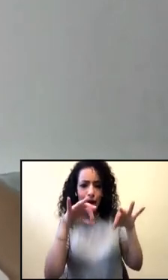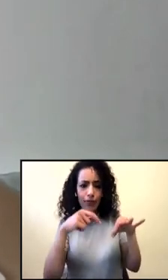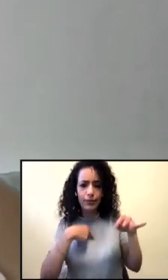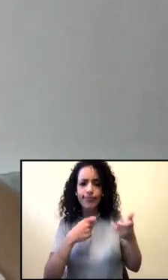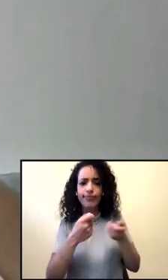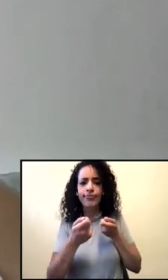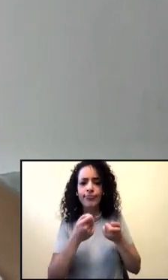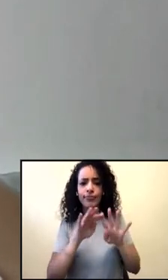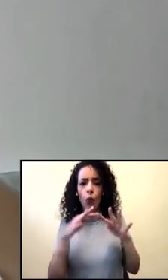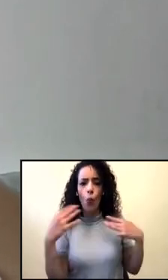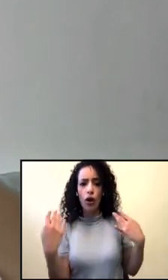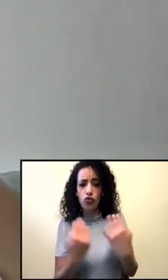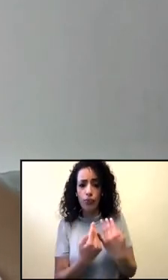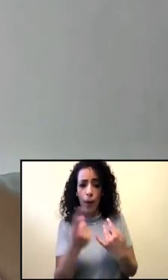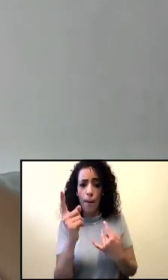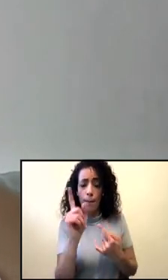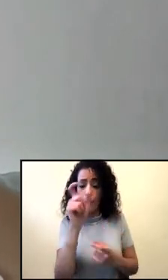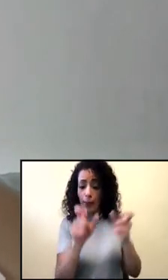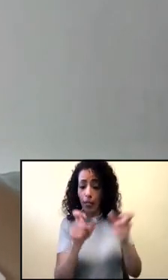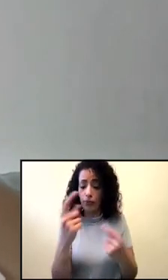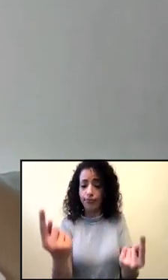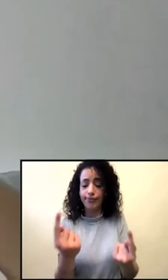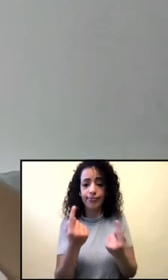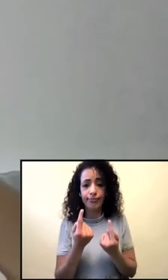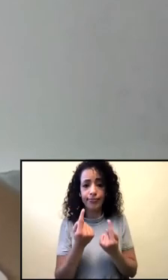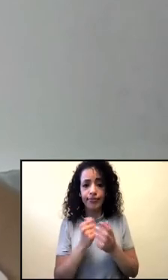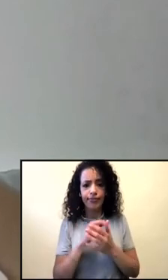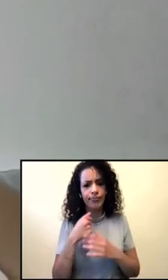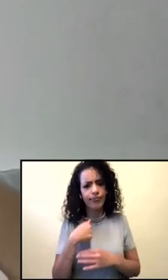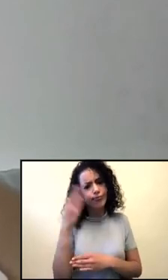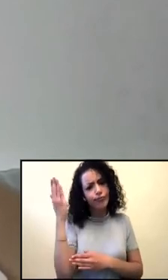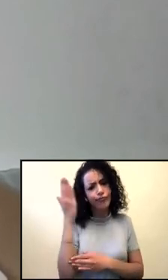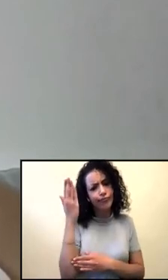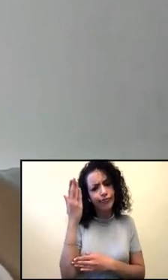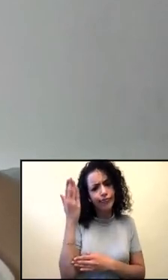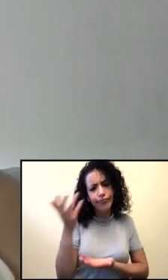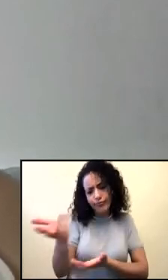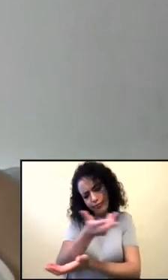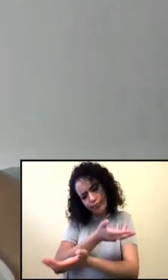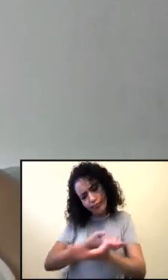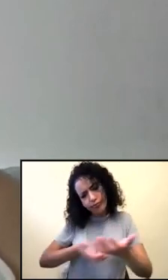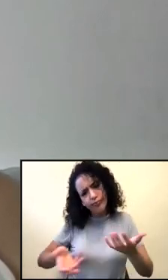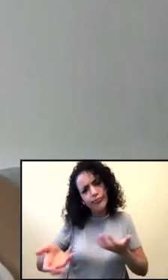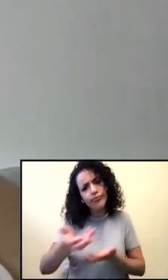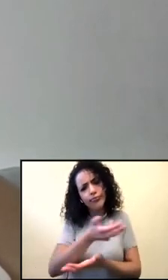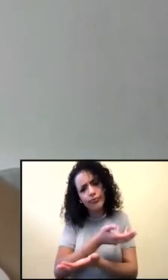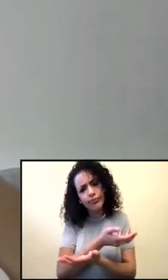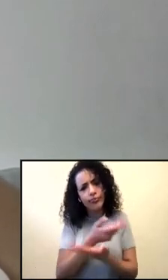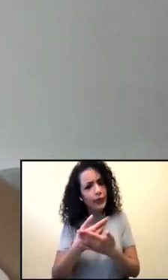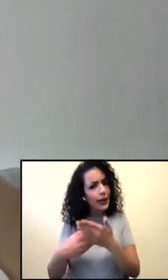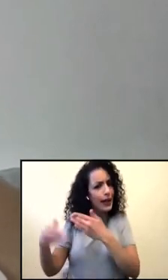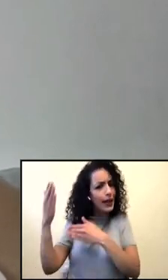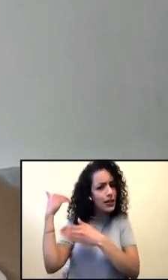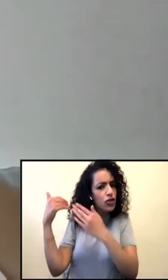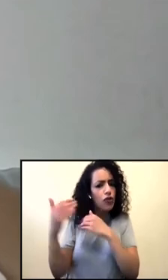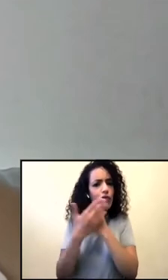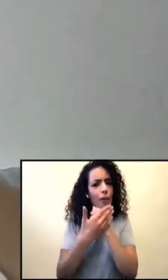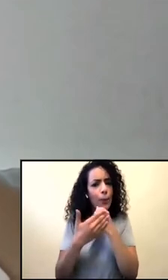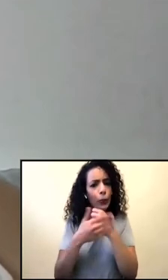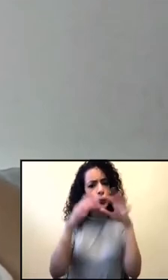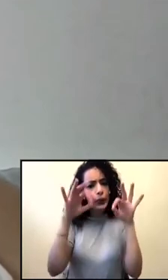people when they attend it, I do speak to them about the history of indigo, and how it is linked